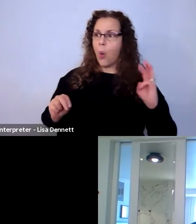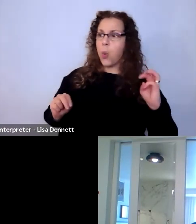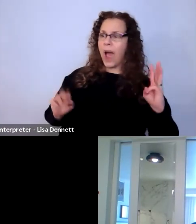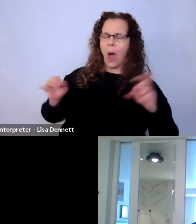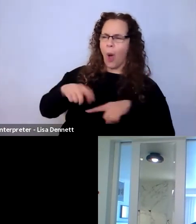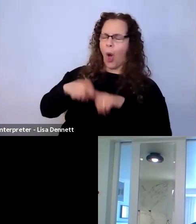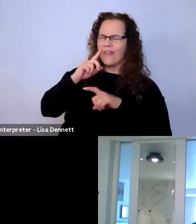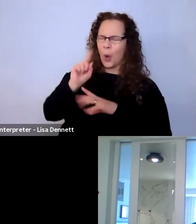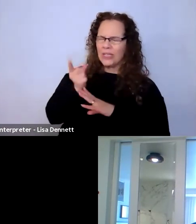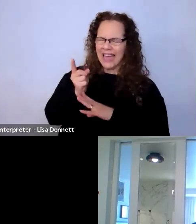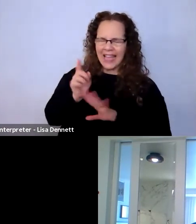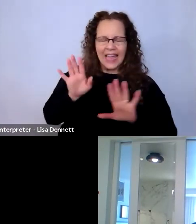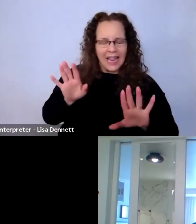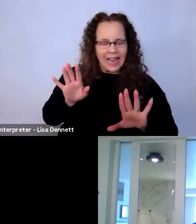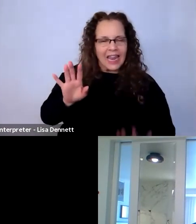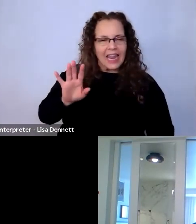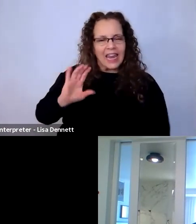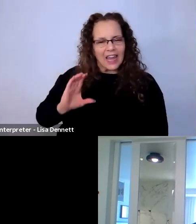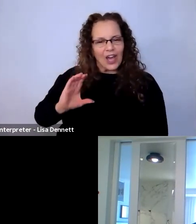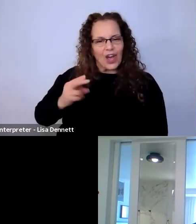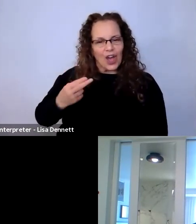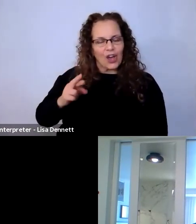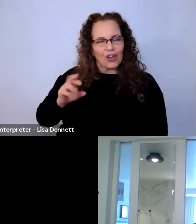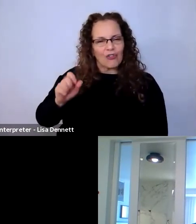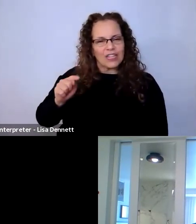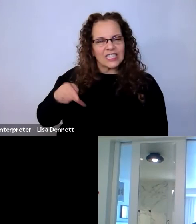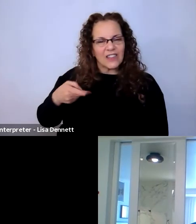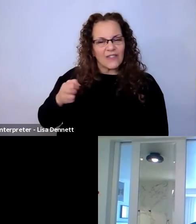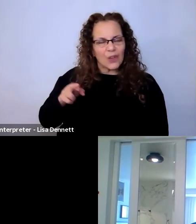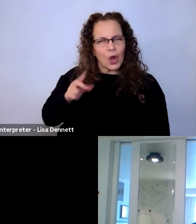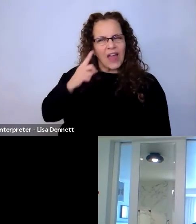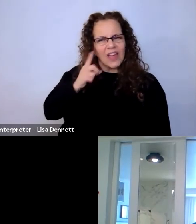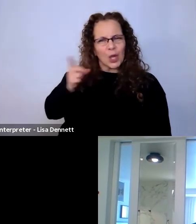earliest, I think, Christopher you are involved at the very first gad back in